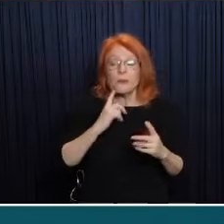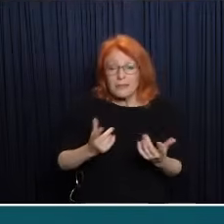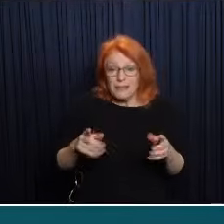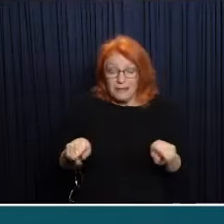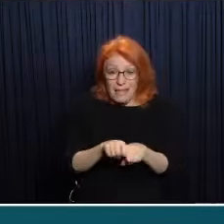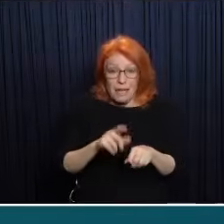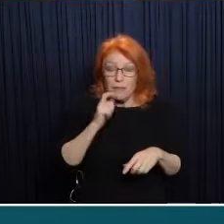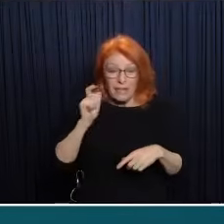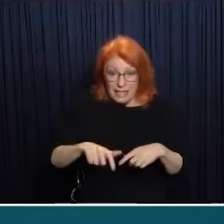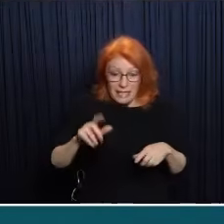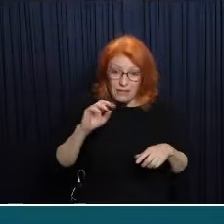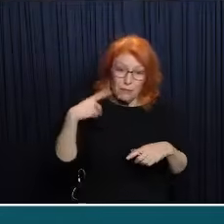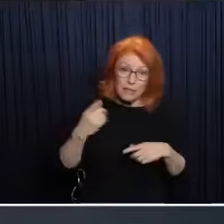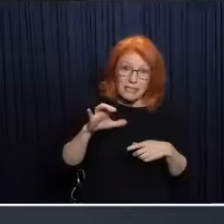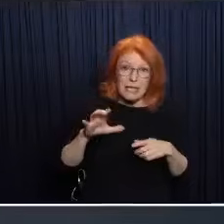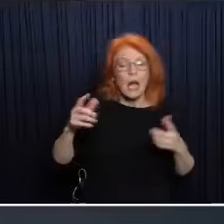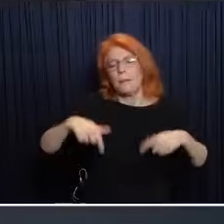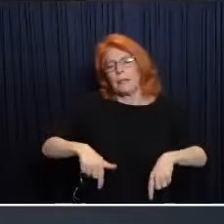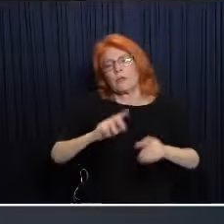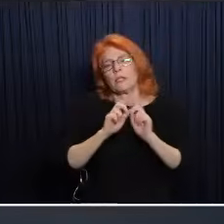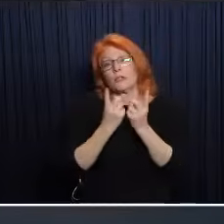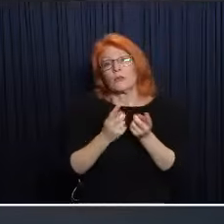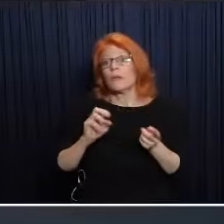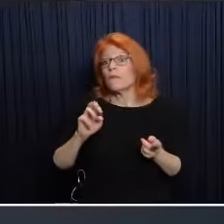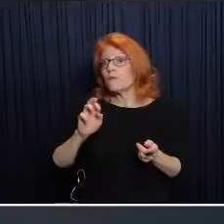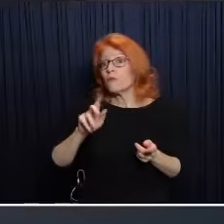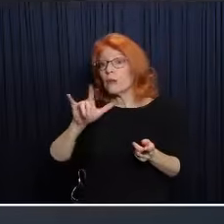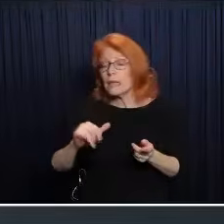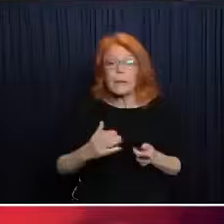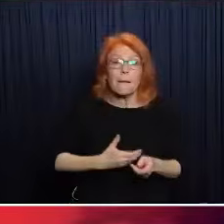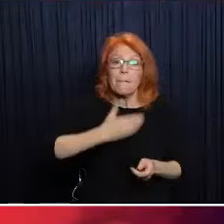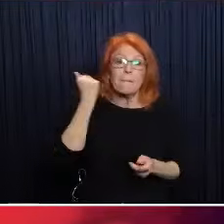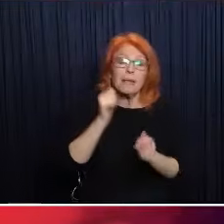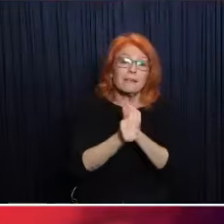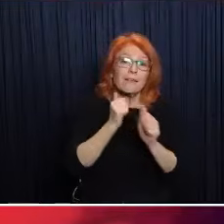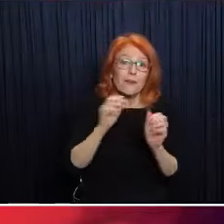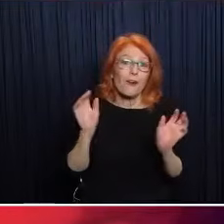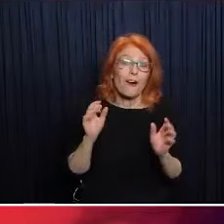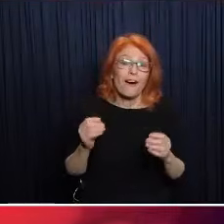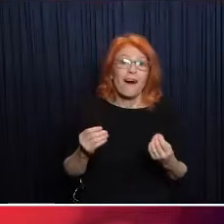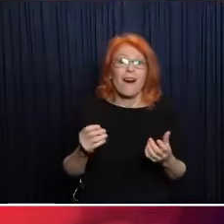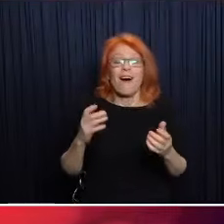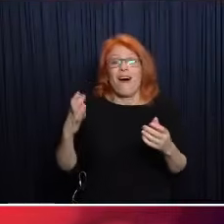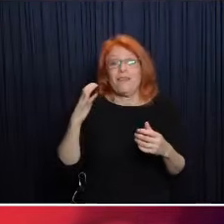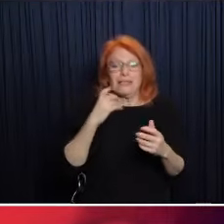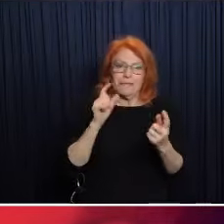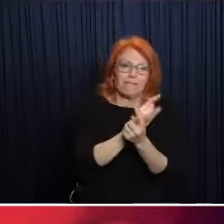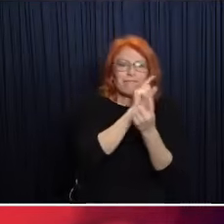I DO PLENTY OF EVENT TS AND OUR OFFICE IS OPEN. IF I'M NOT NEEDED IN D.C., I'M